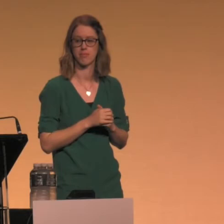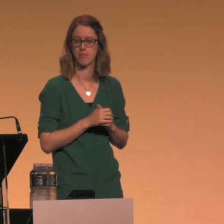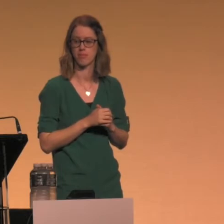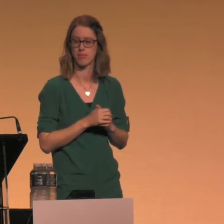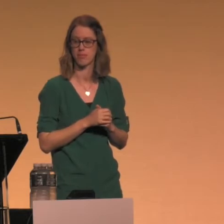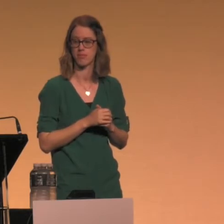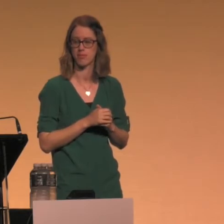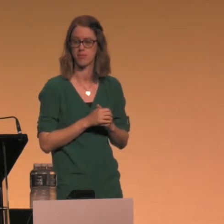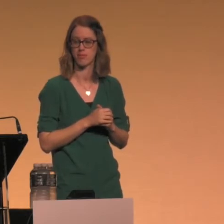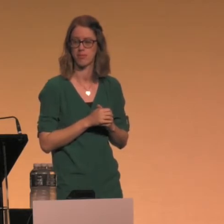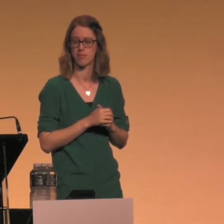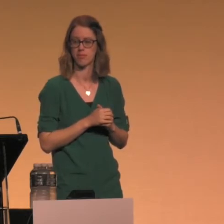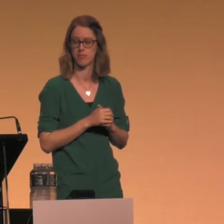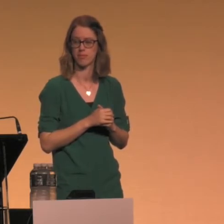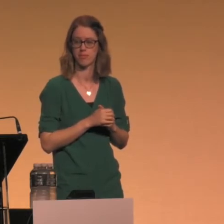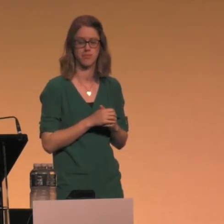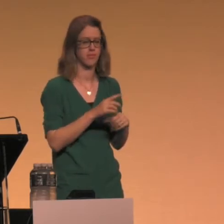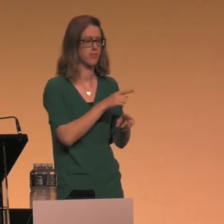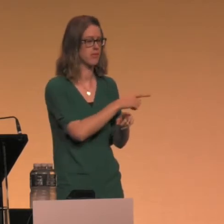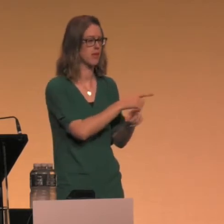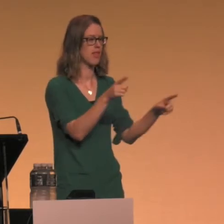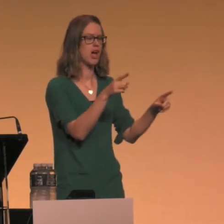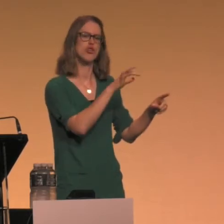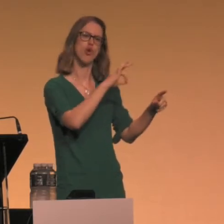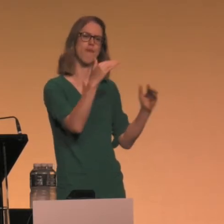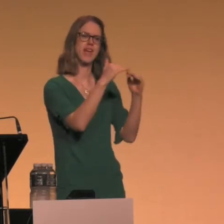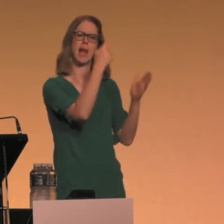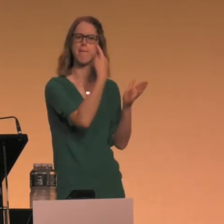that they were unfairly penalized